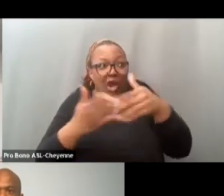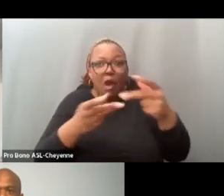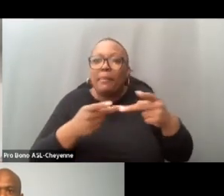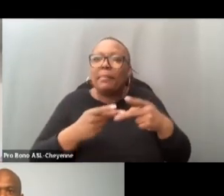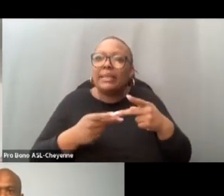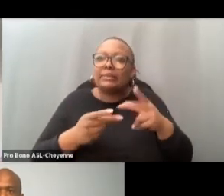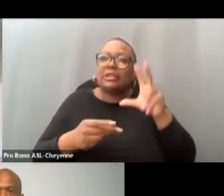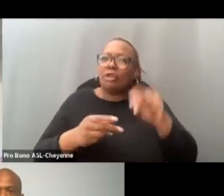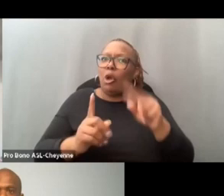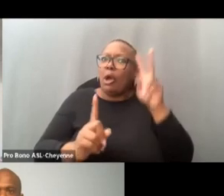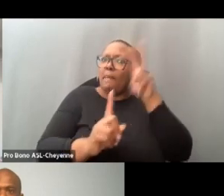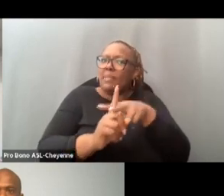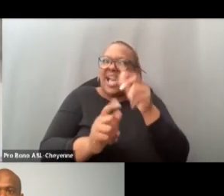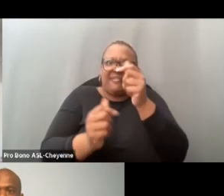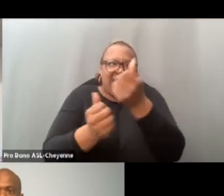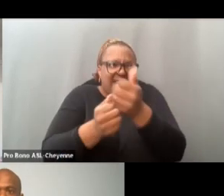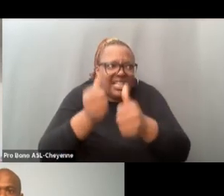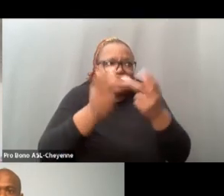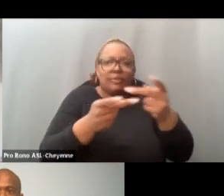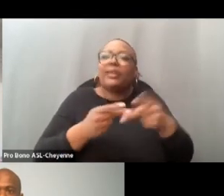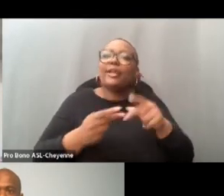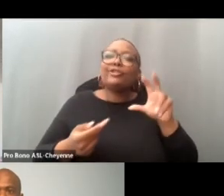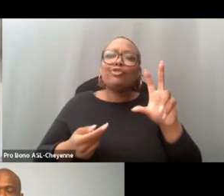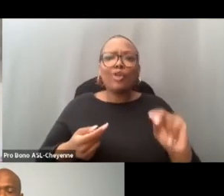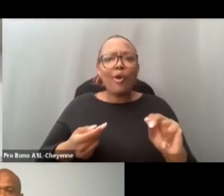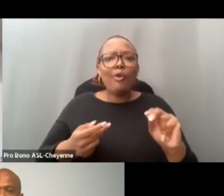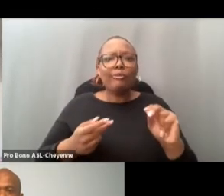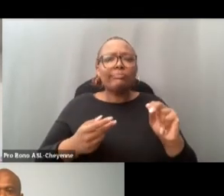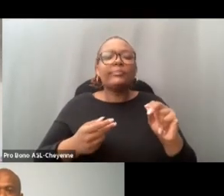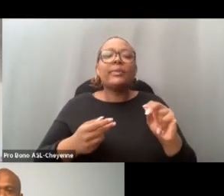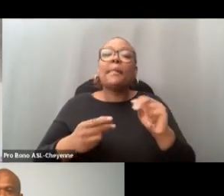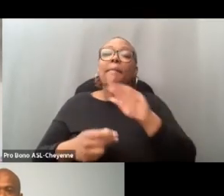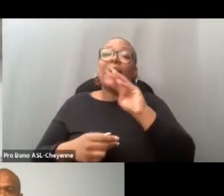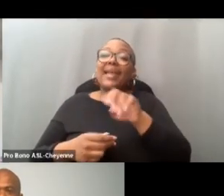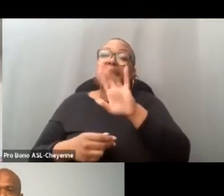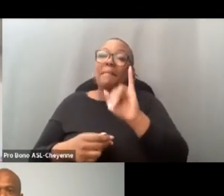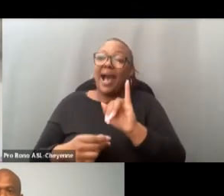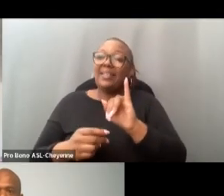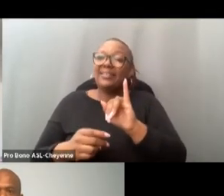You know better what would work in your country. But in Mali, it's music,